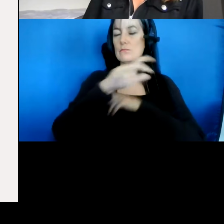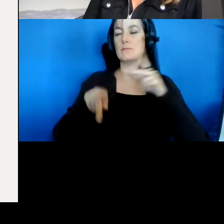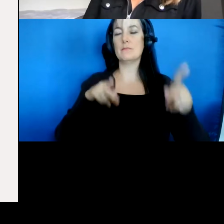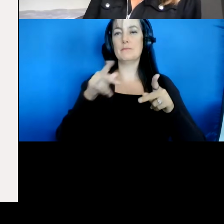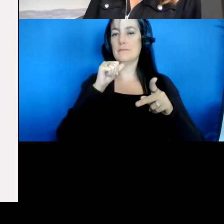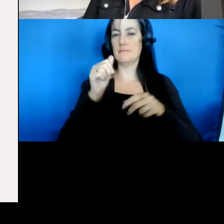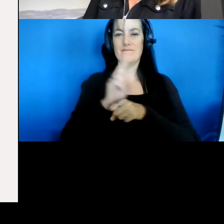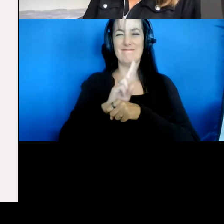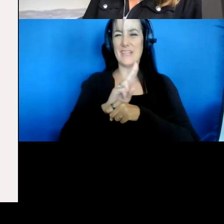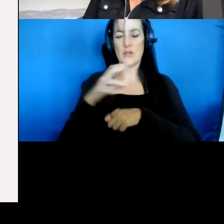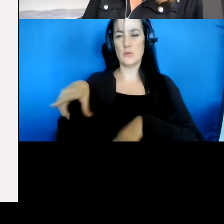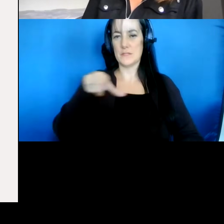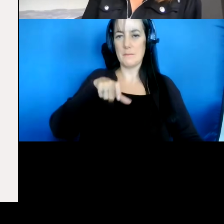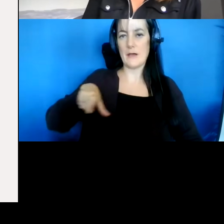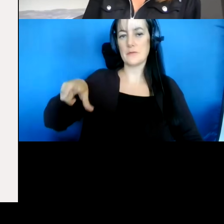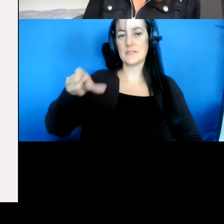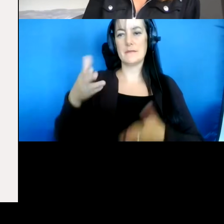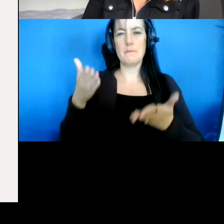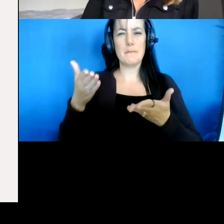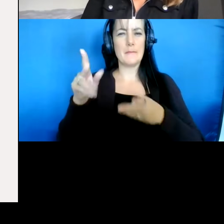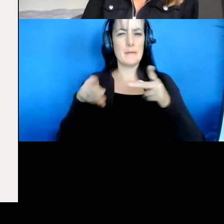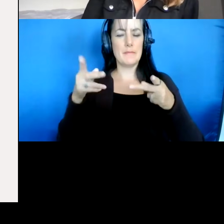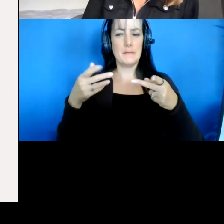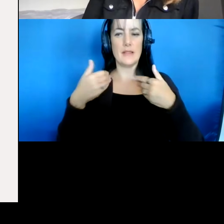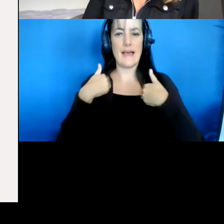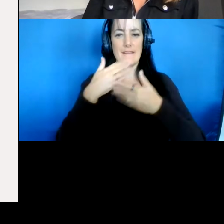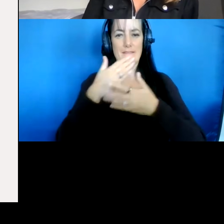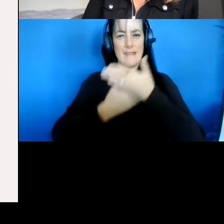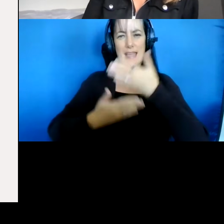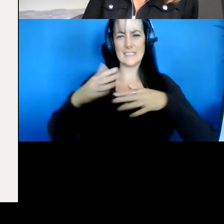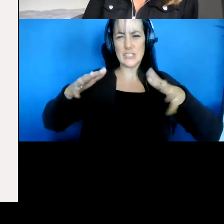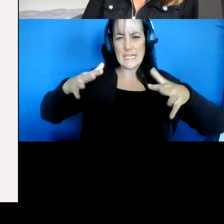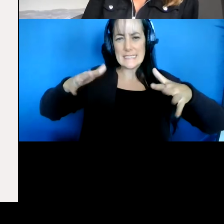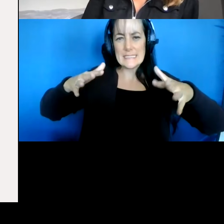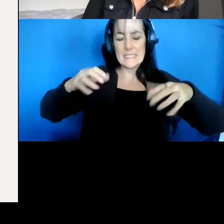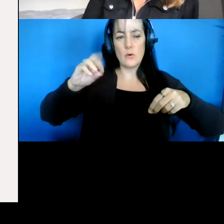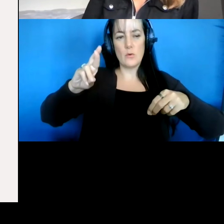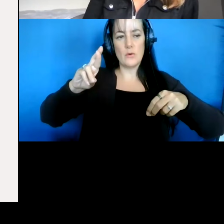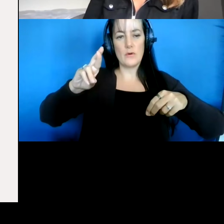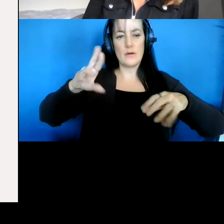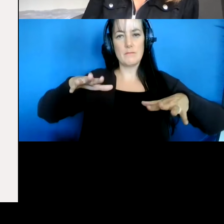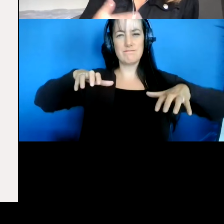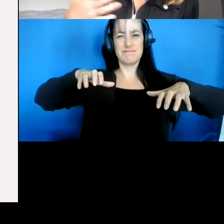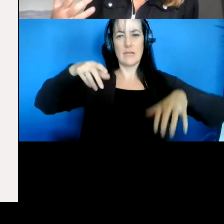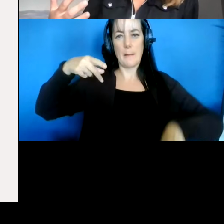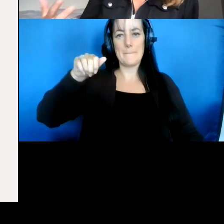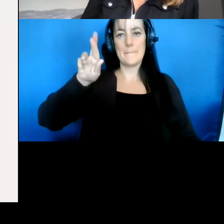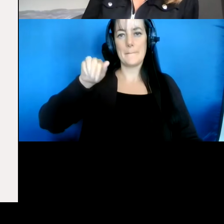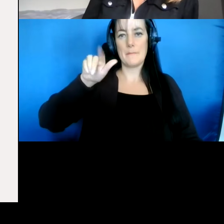tremors in their hands, people with a form of paralysis, so they can't move their upper body, potentially, might not be able to